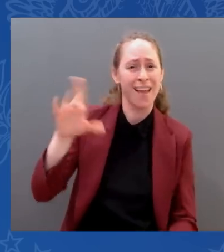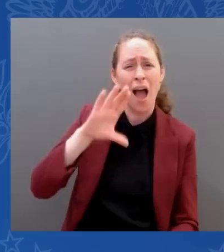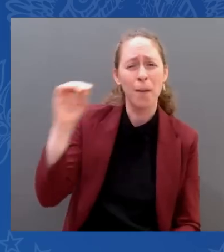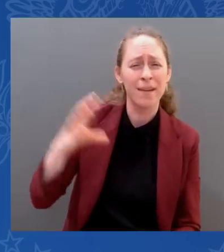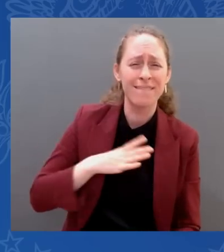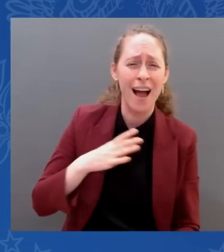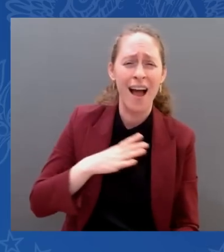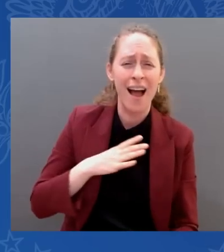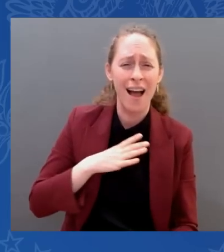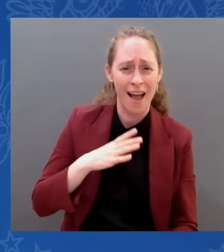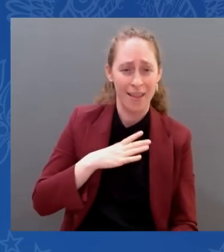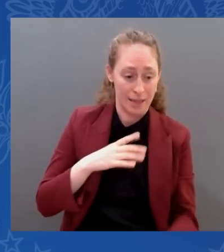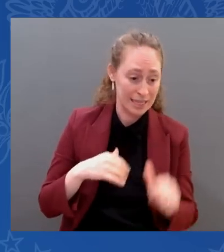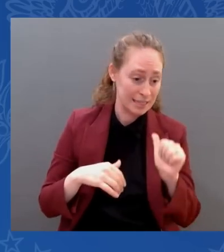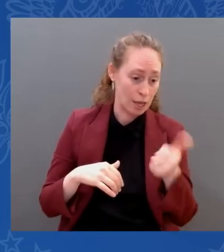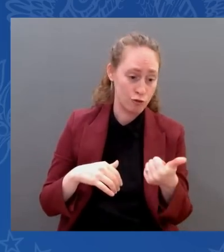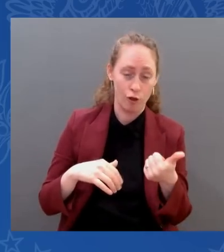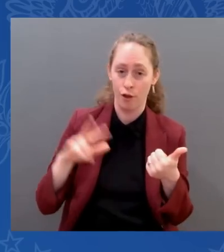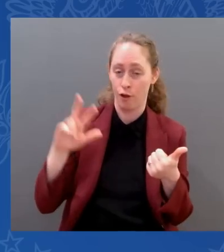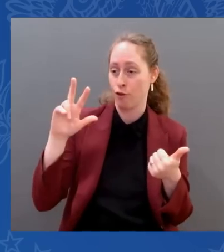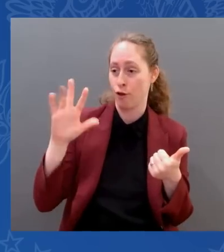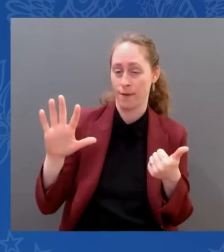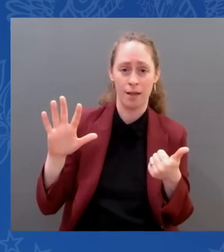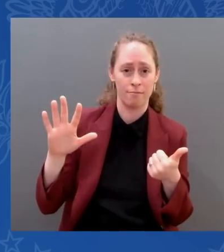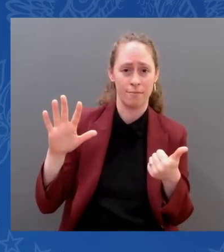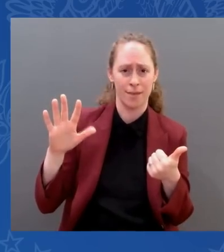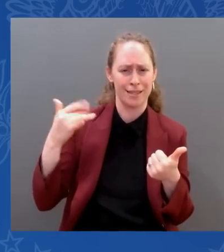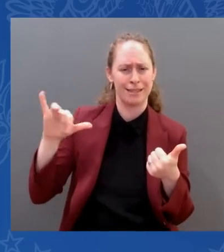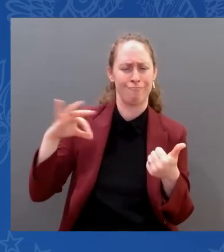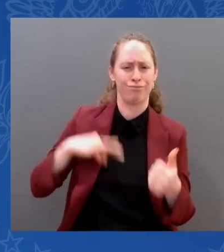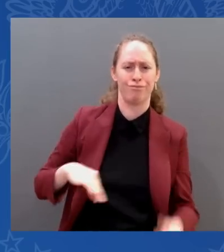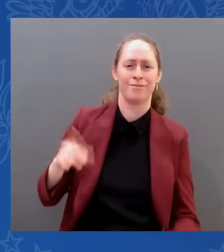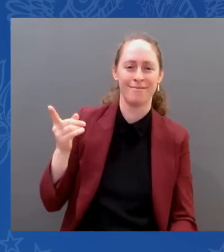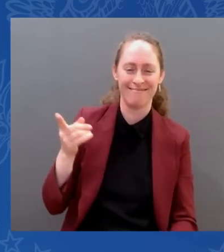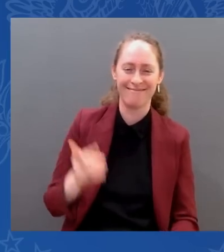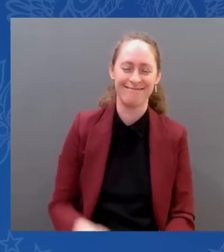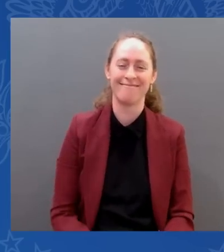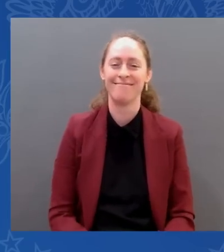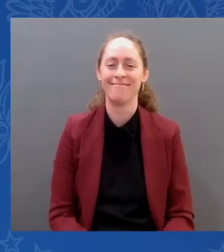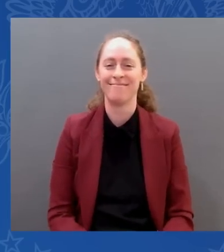For example, we can begin by lowering the cost of high-speed Internet because of what y'all did dealing with the --